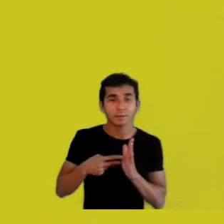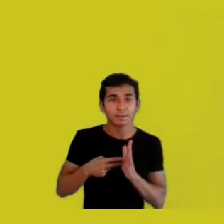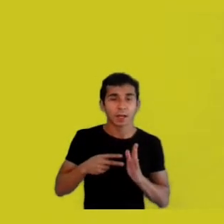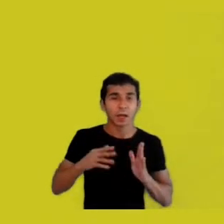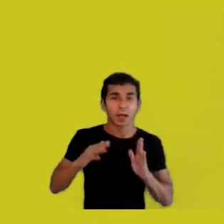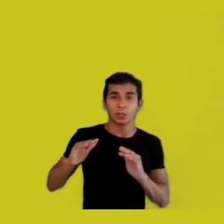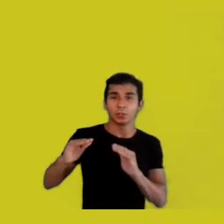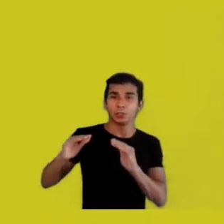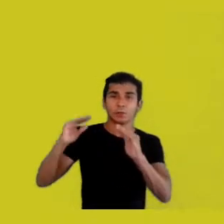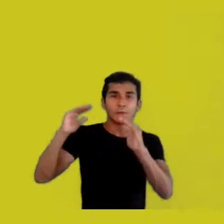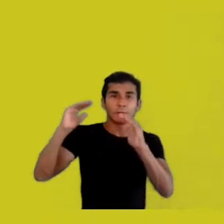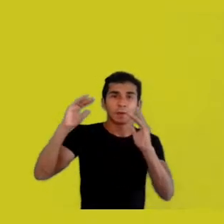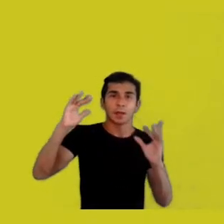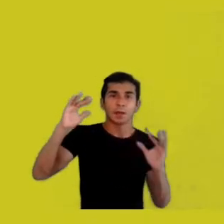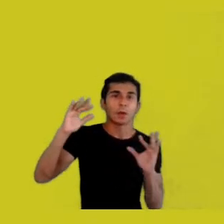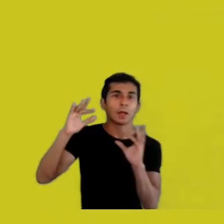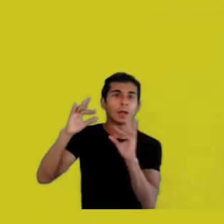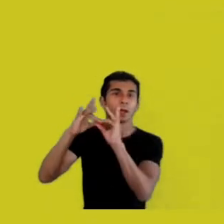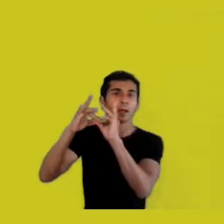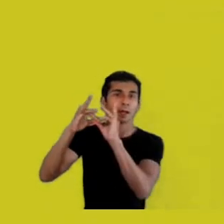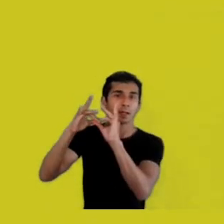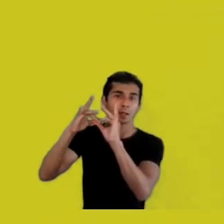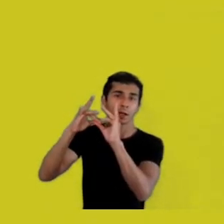you are disconnected from, eventually.